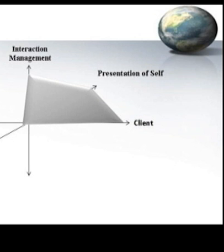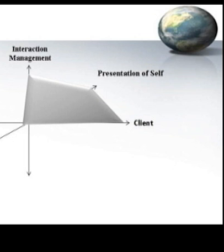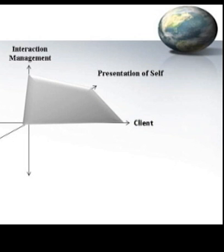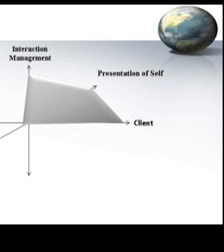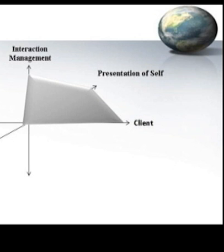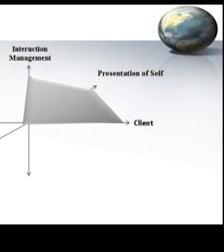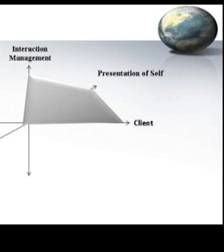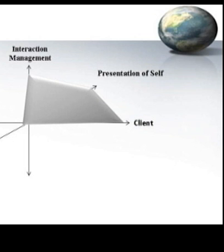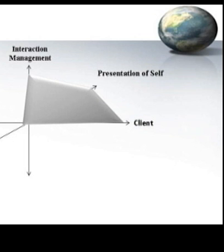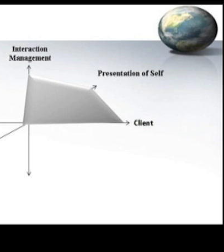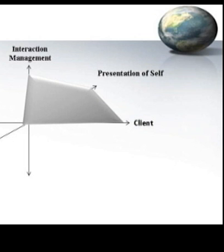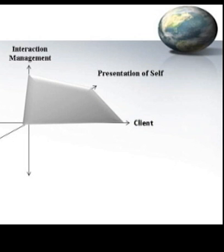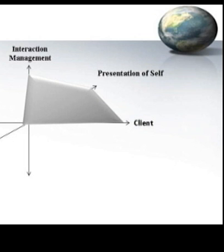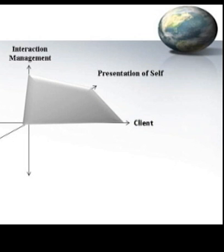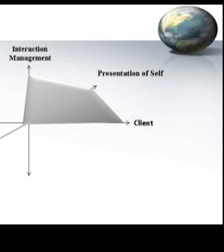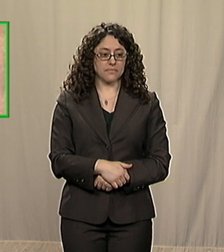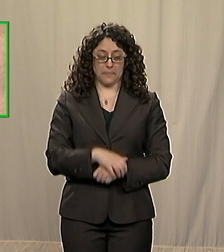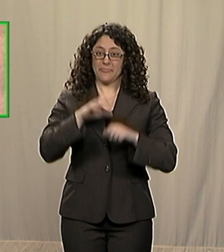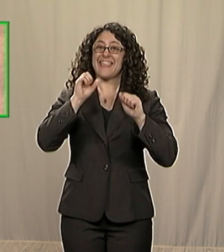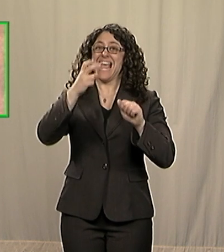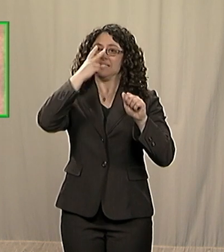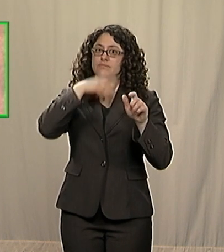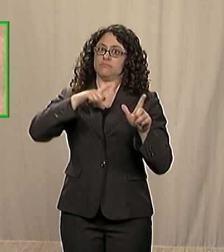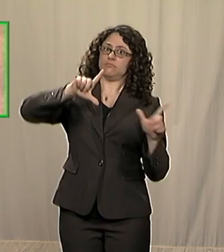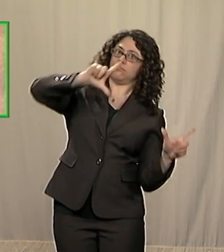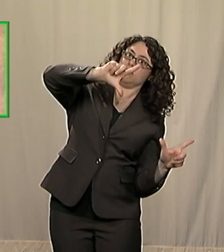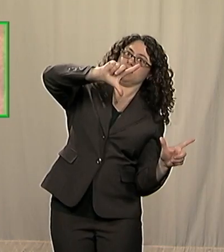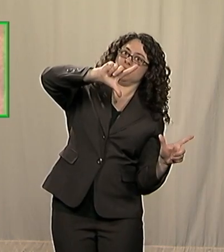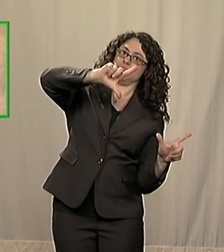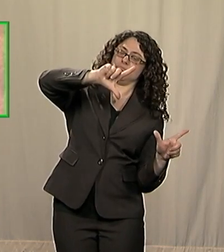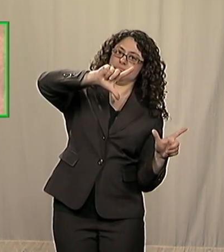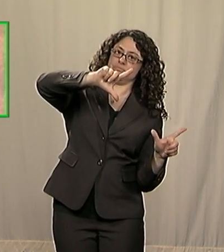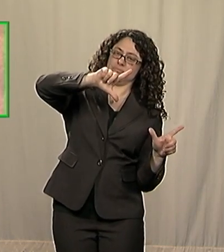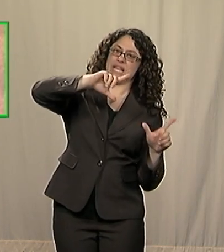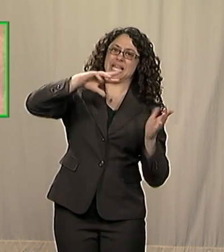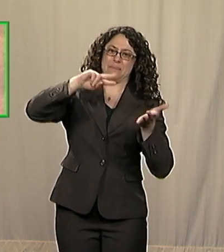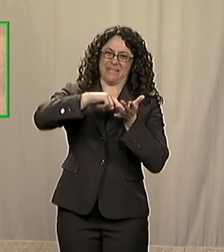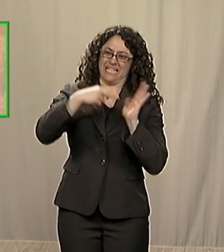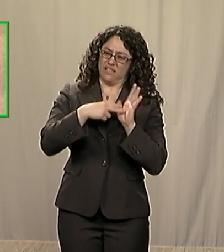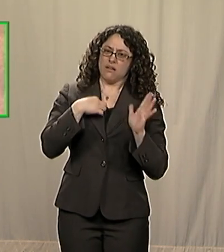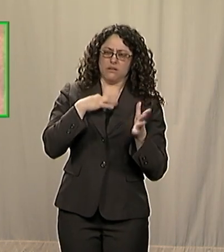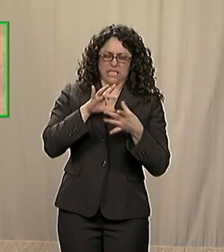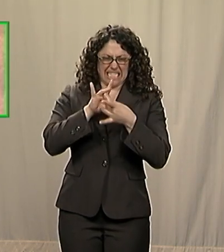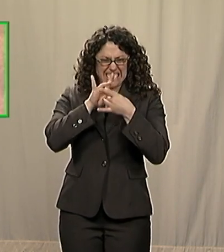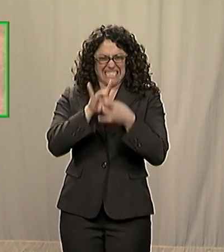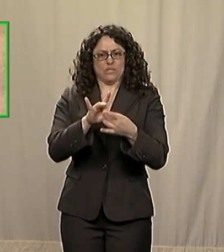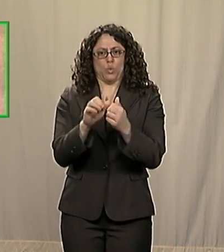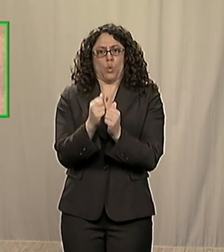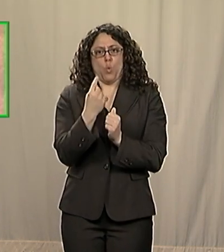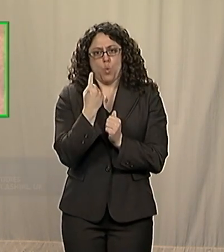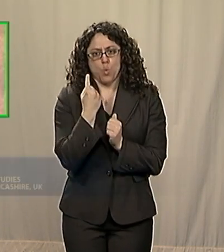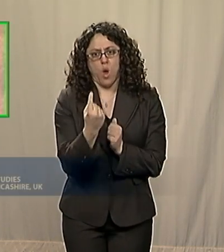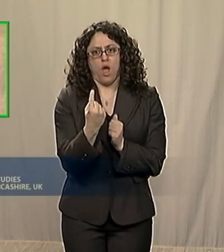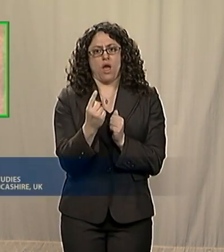So note that my alignment is very much with the single client, not with the other casual interlocutors.